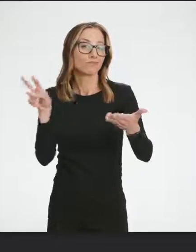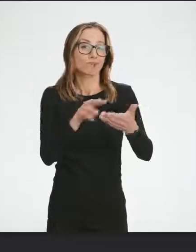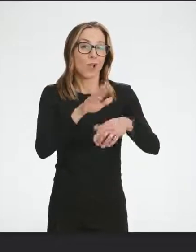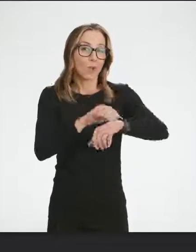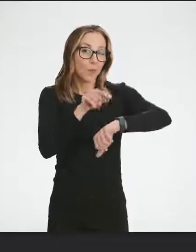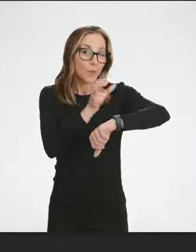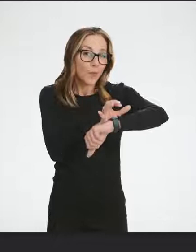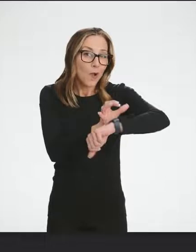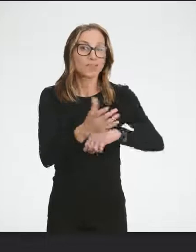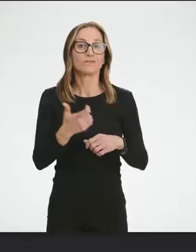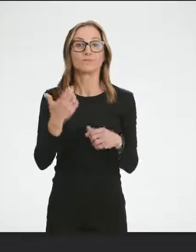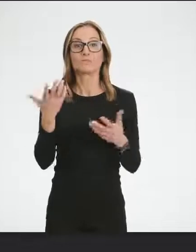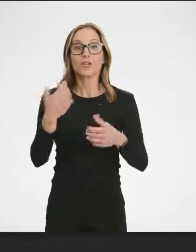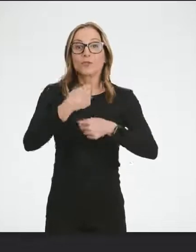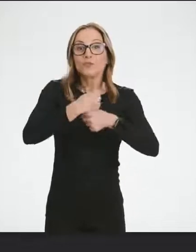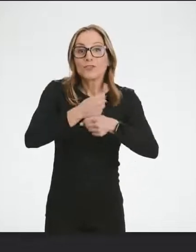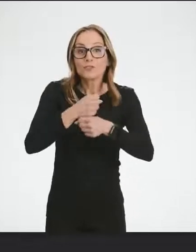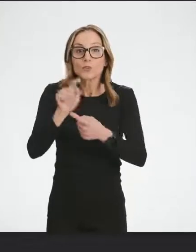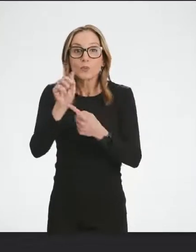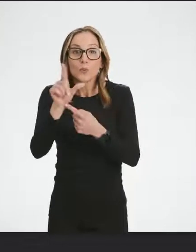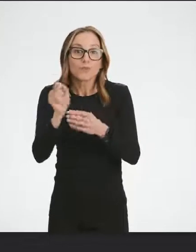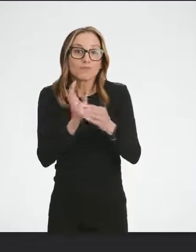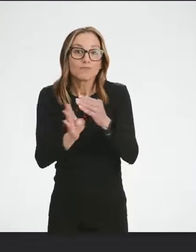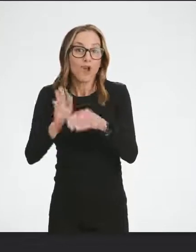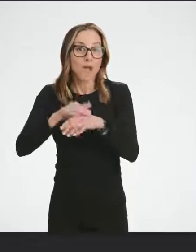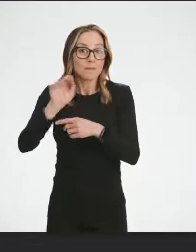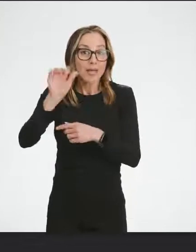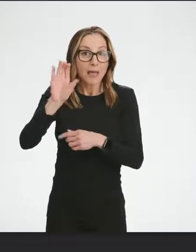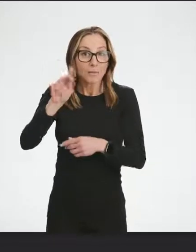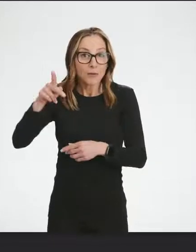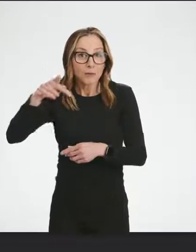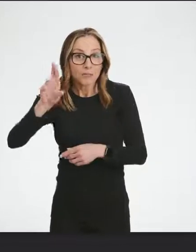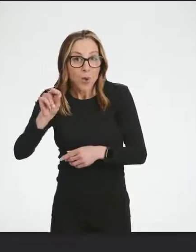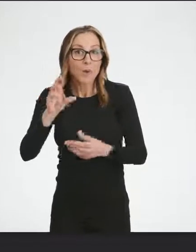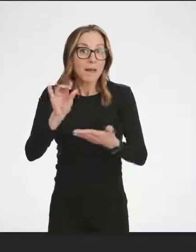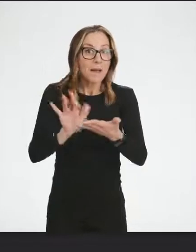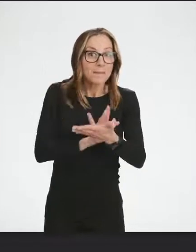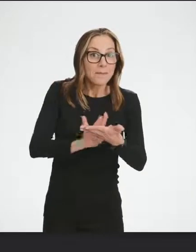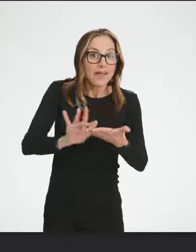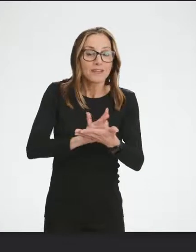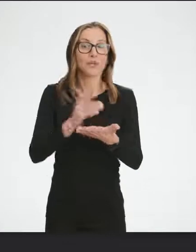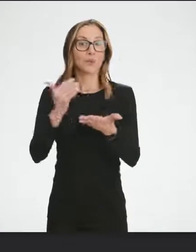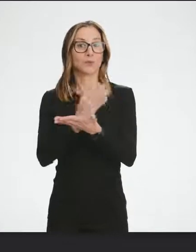productivity tools on MacBook Pro and iPad, new experiences on iPhone, or a new way to